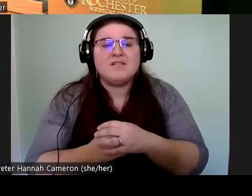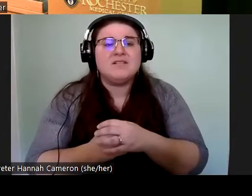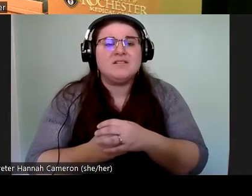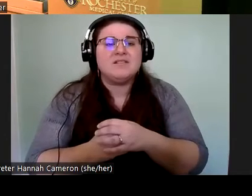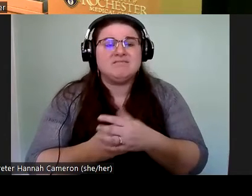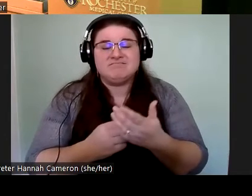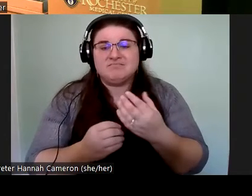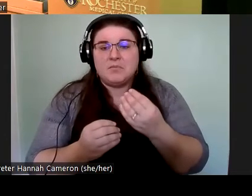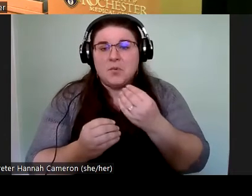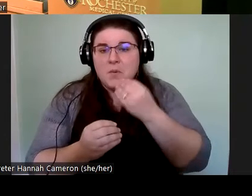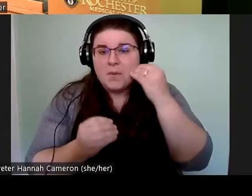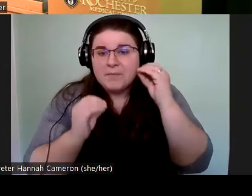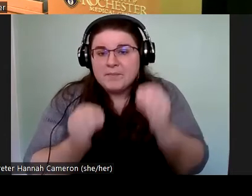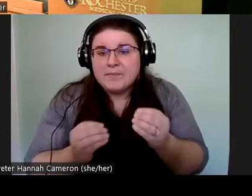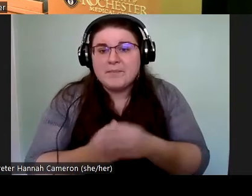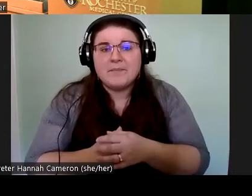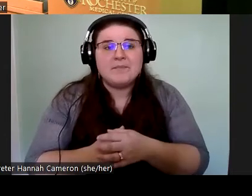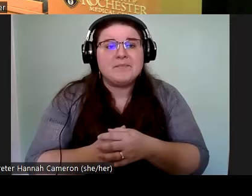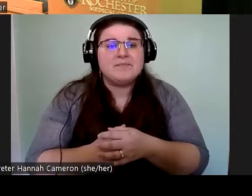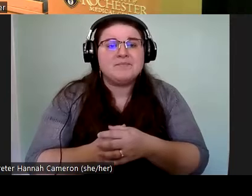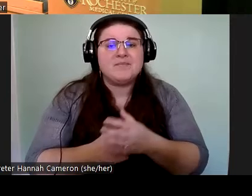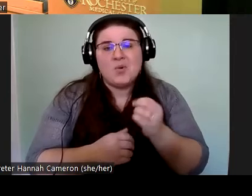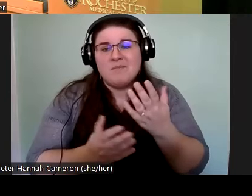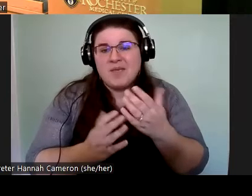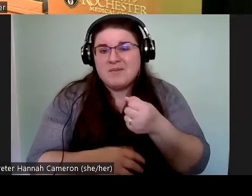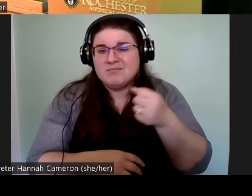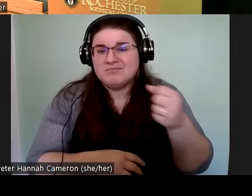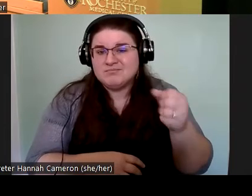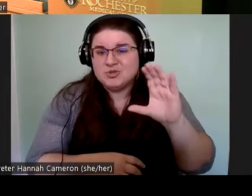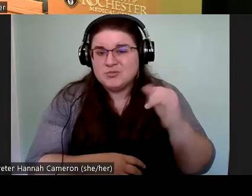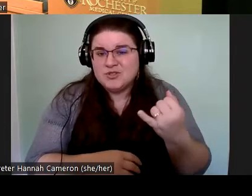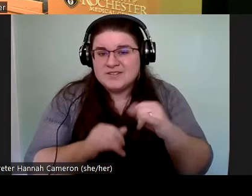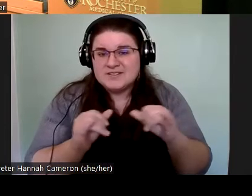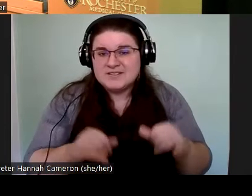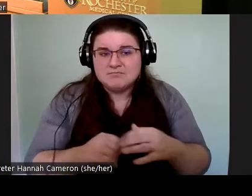we know when we look at people who are homeless 20% are usually um living with schizophrenia